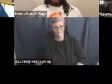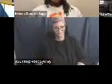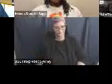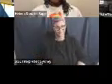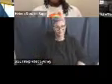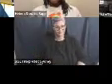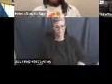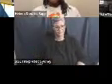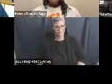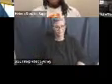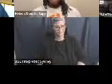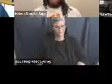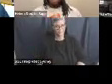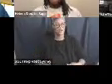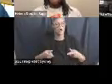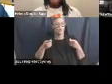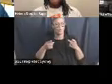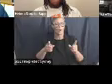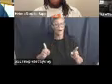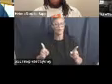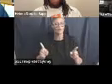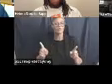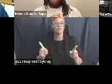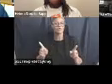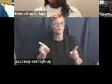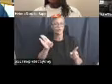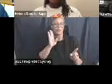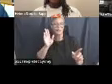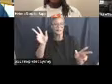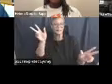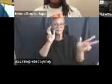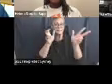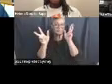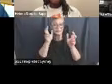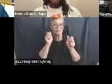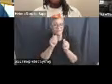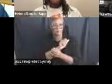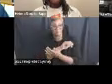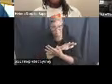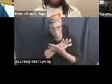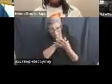that are getting ready to come forward and still centered on uh Dr. Bryant is that she has served